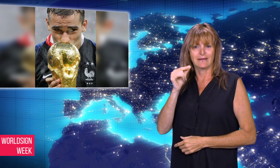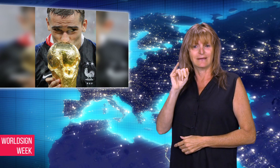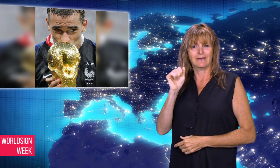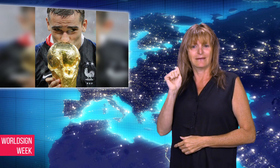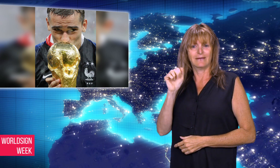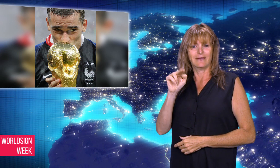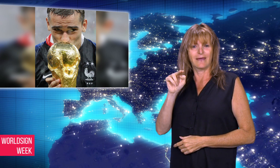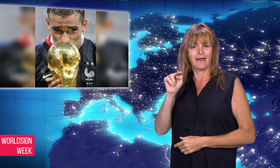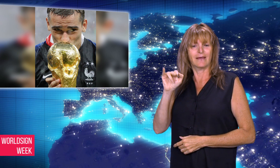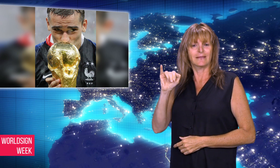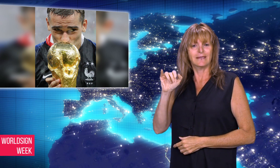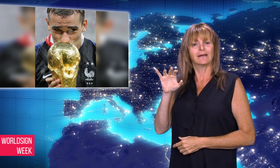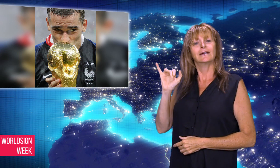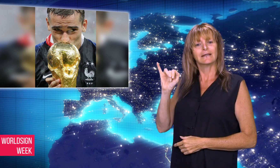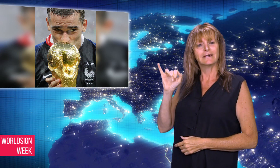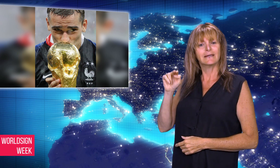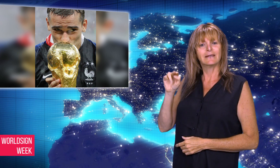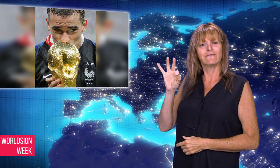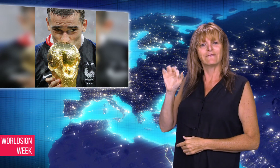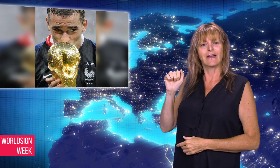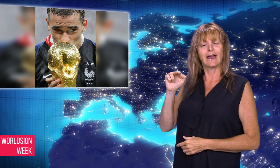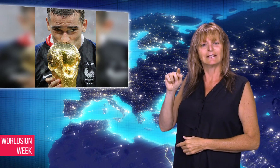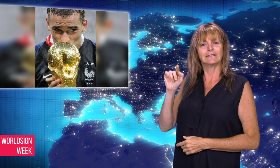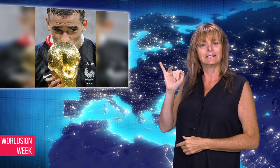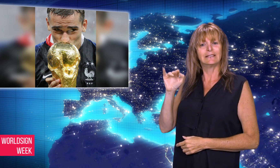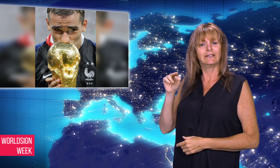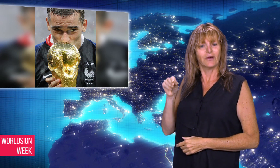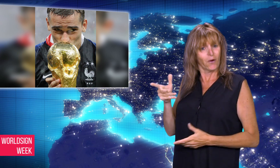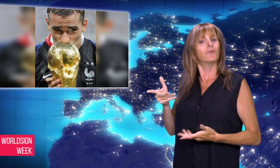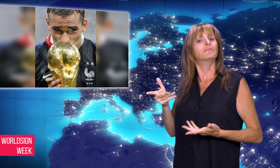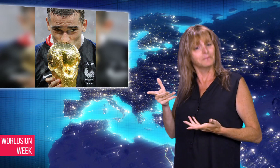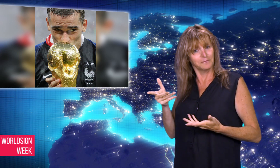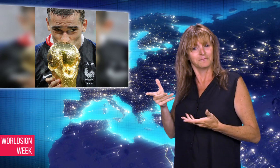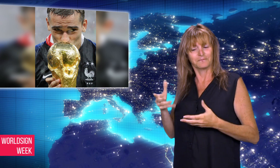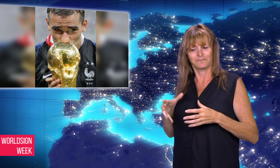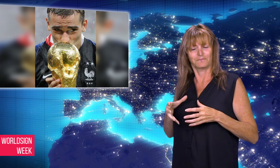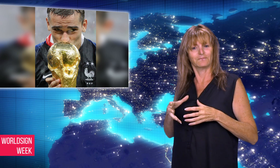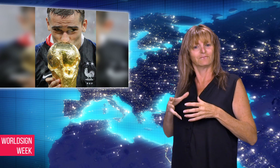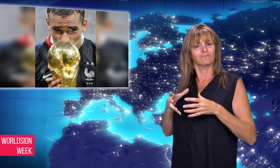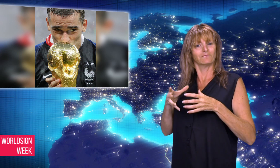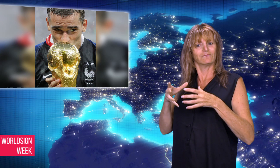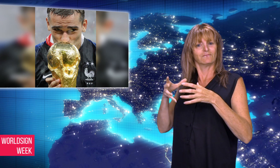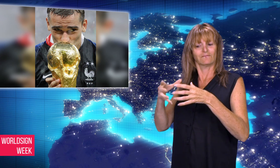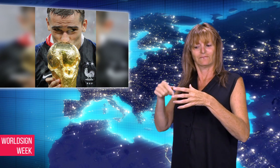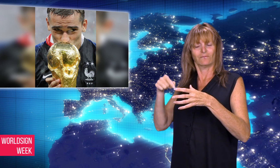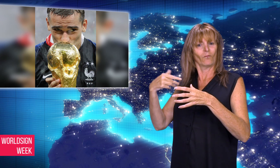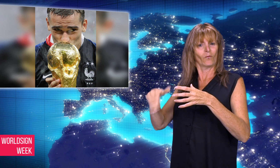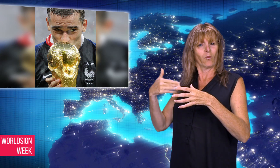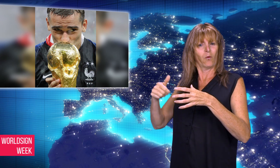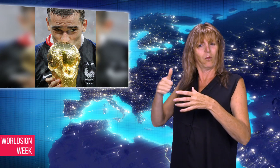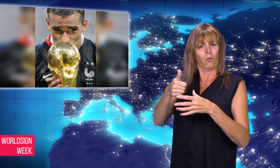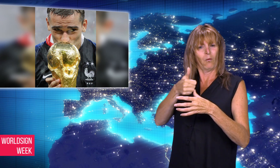captain of the French national team. Thunder and lightning cracked while